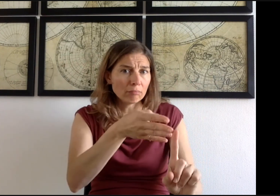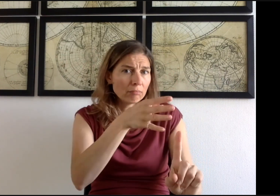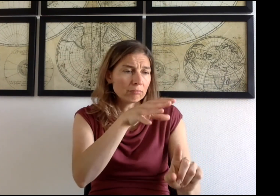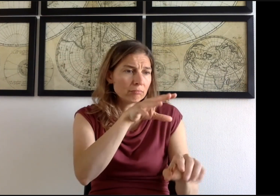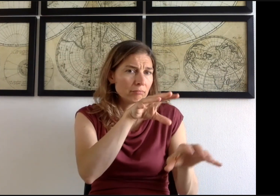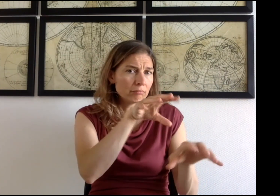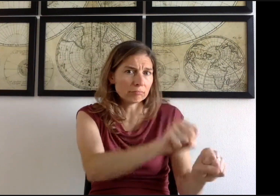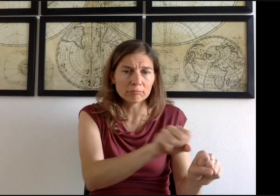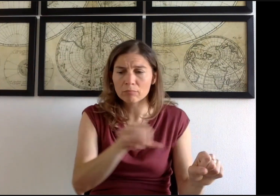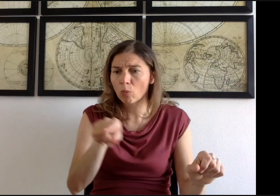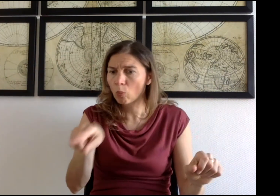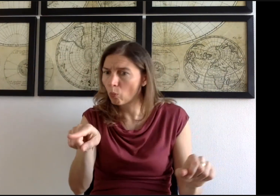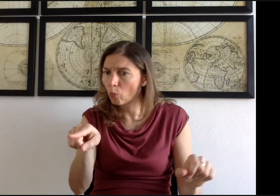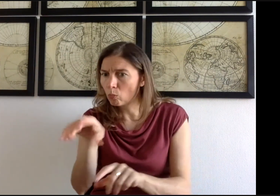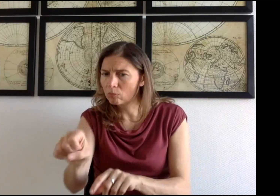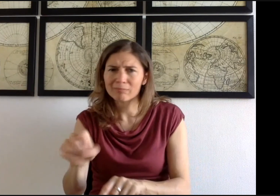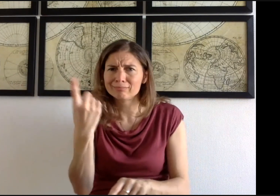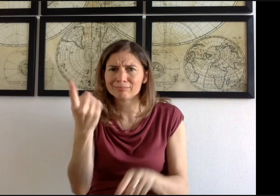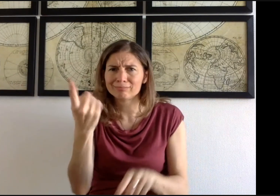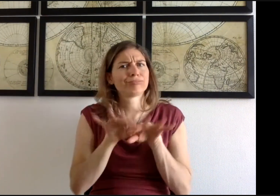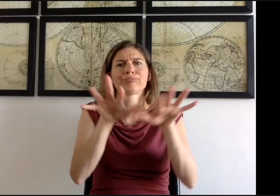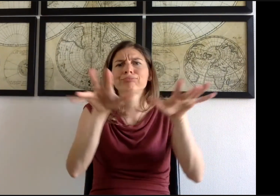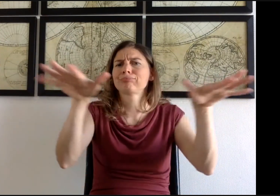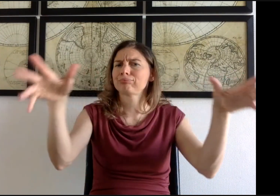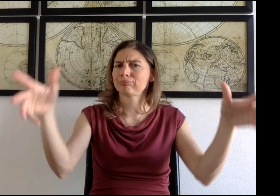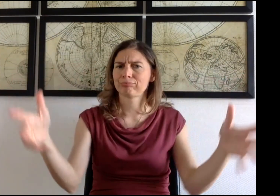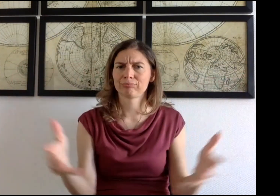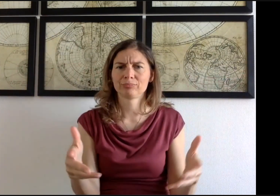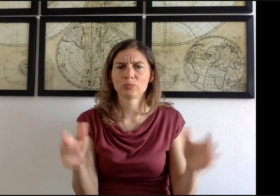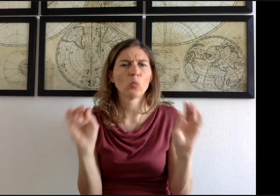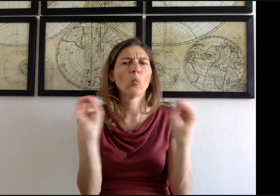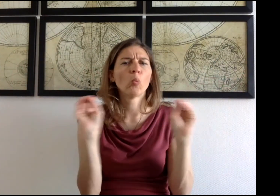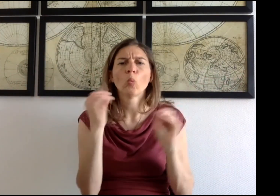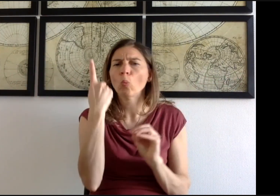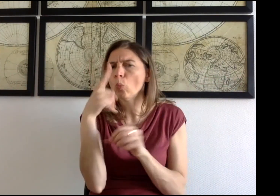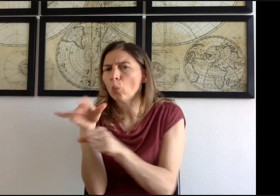[IN OTHER LANGUAGE]